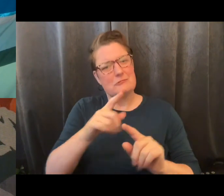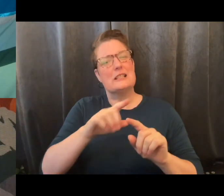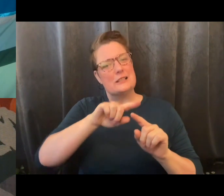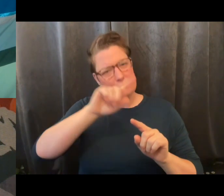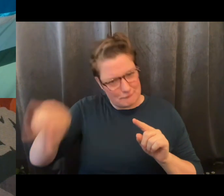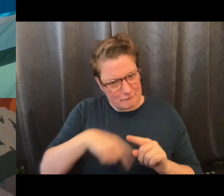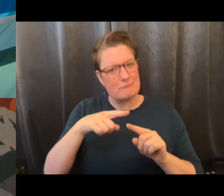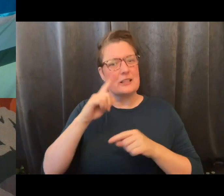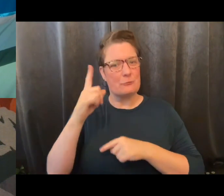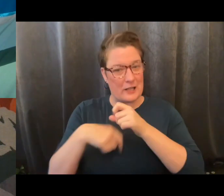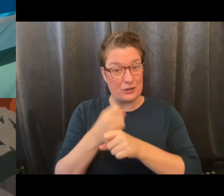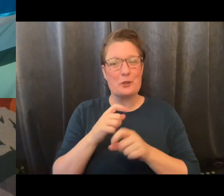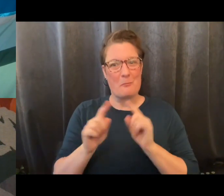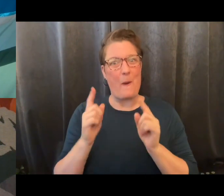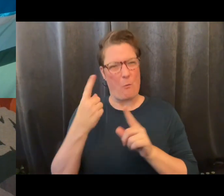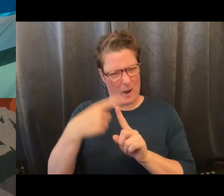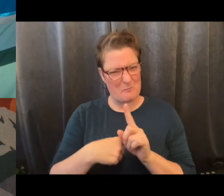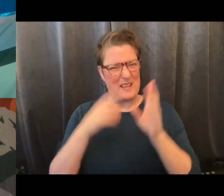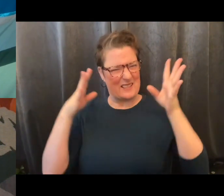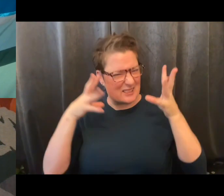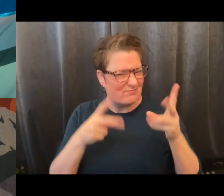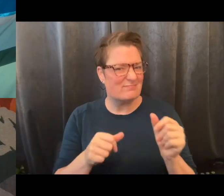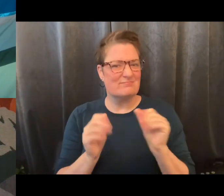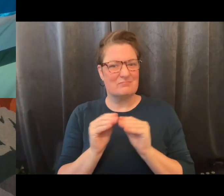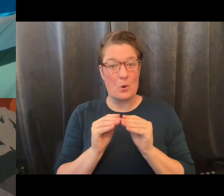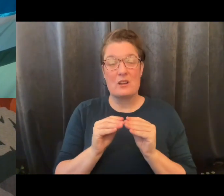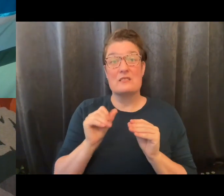Um, so these Elul activities are kind of that I came up with a few